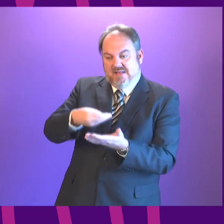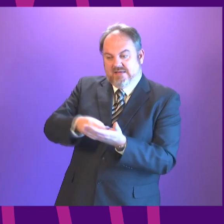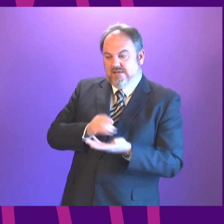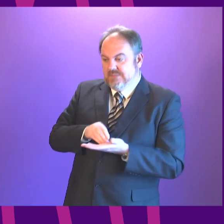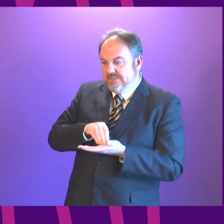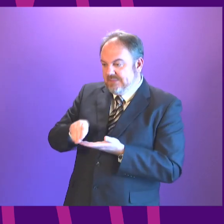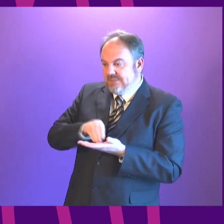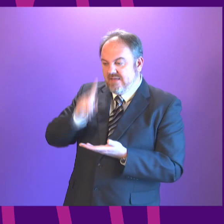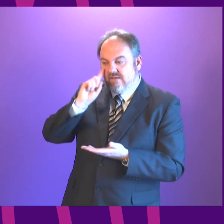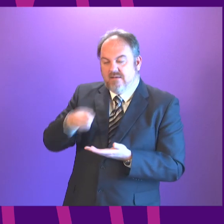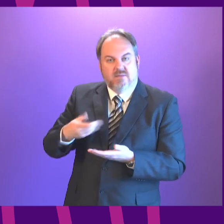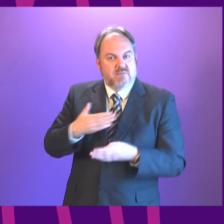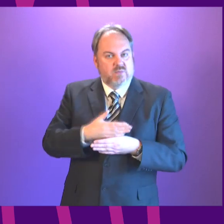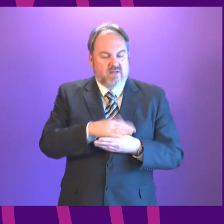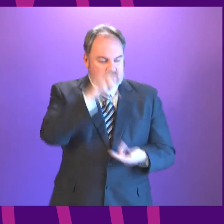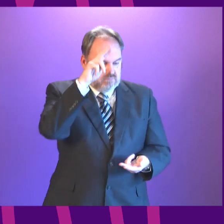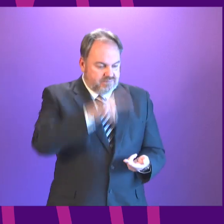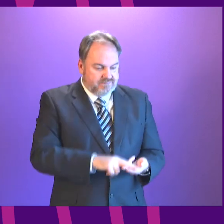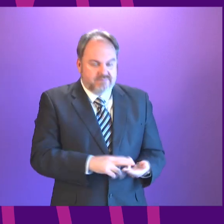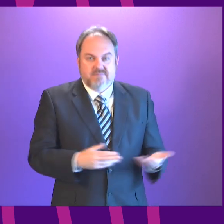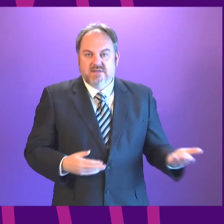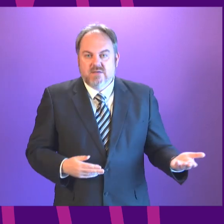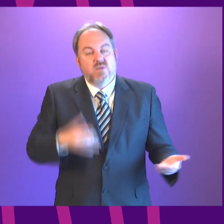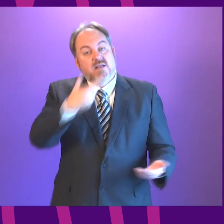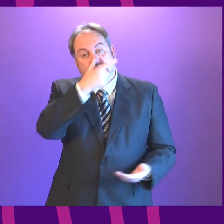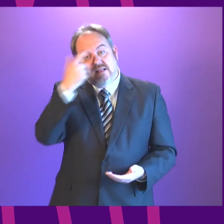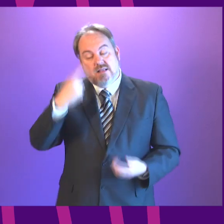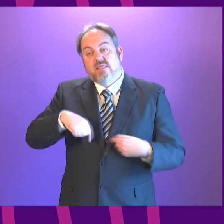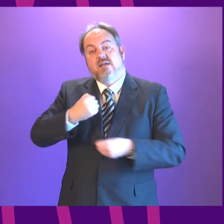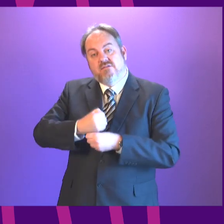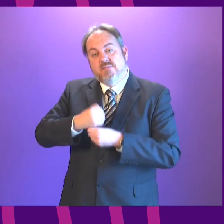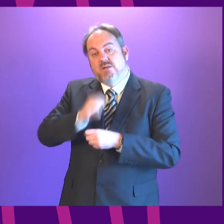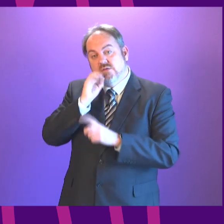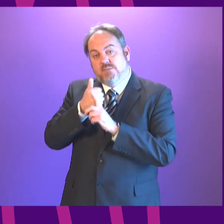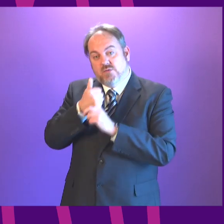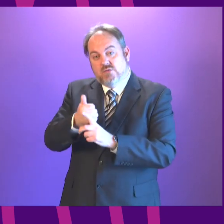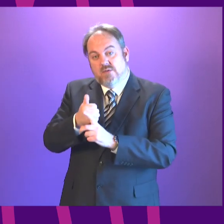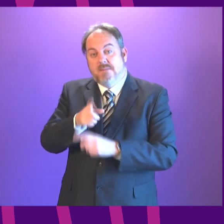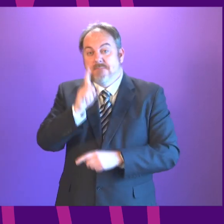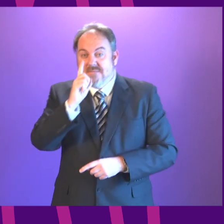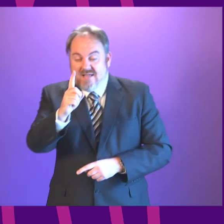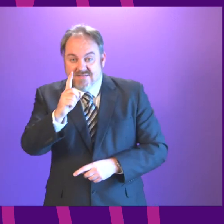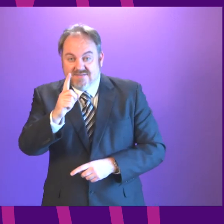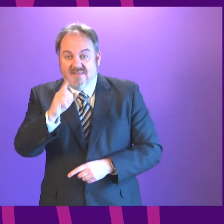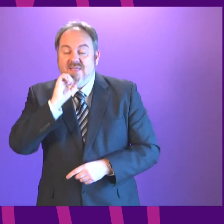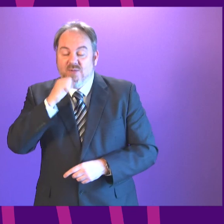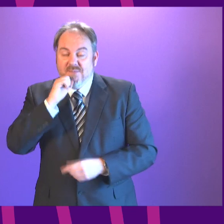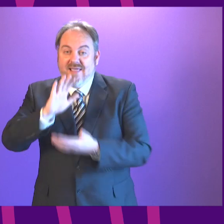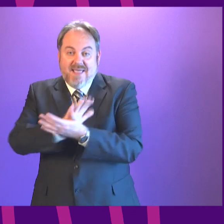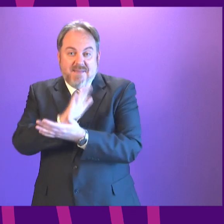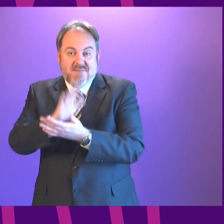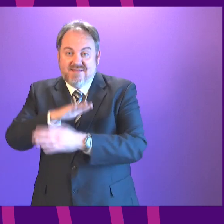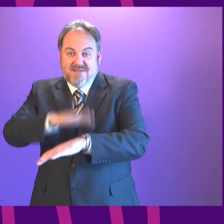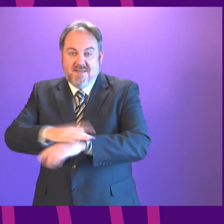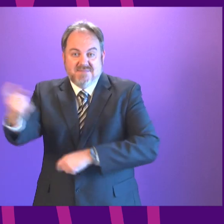will continue to do all that we can to offer help and support. However, brighter days will come. Yesterday, in fact, was the shortest and darkest day